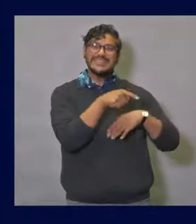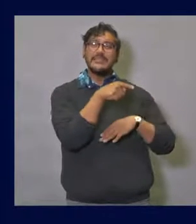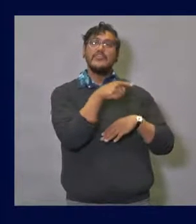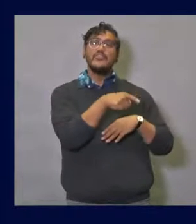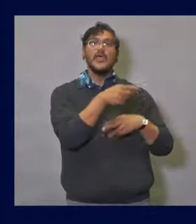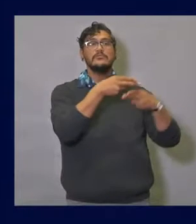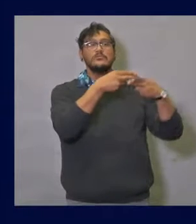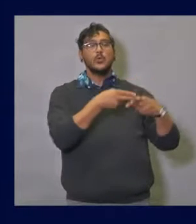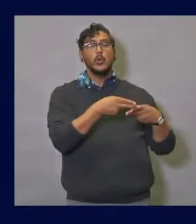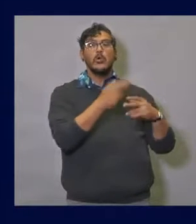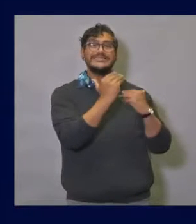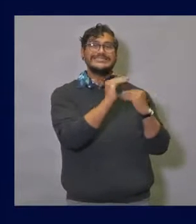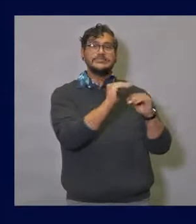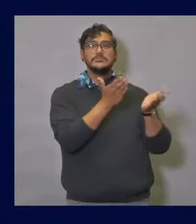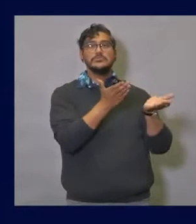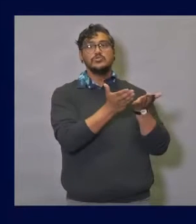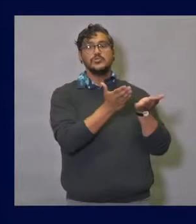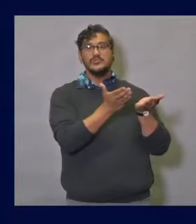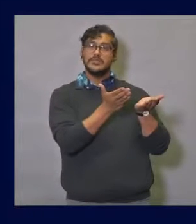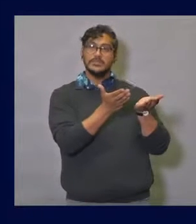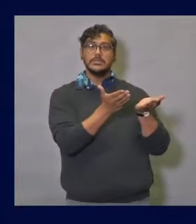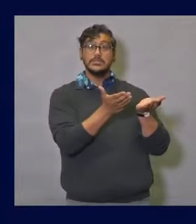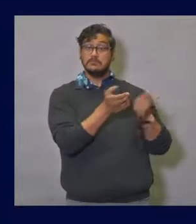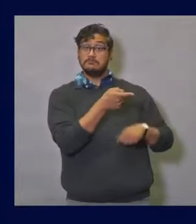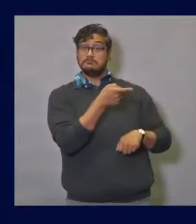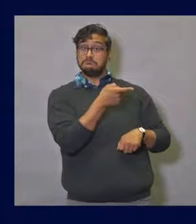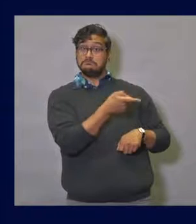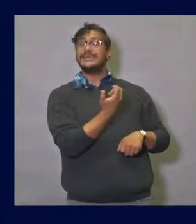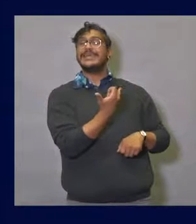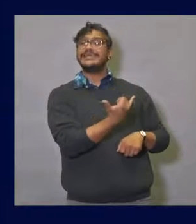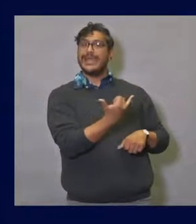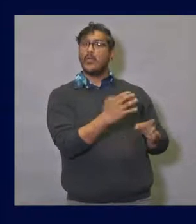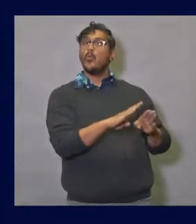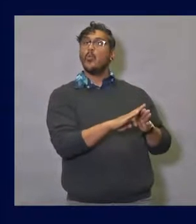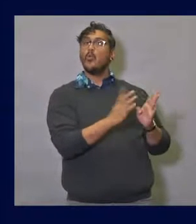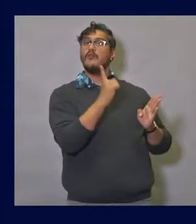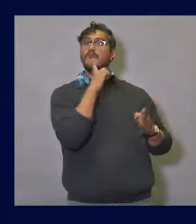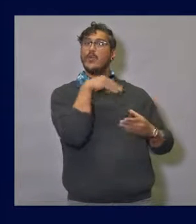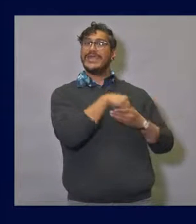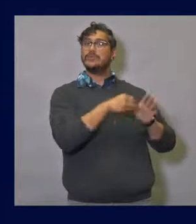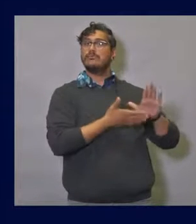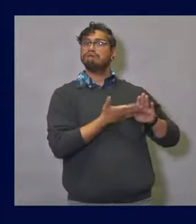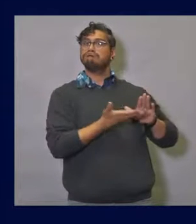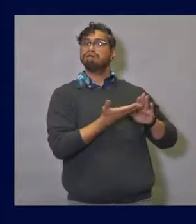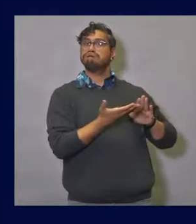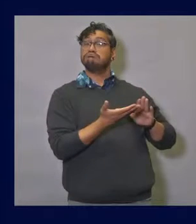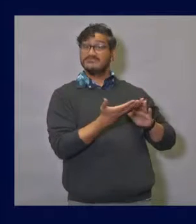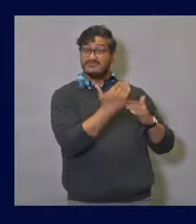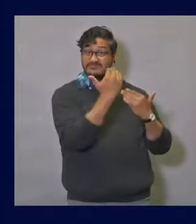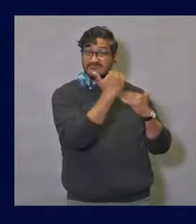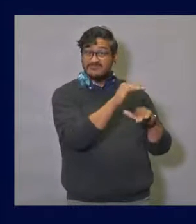THESE TYPES OF ESTABLISHMENTS HAVE BEEN CALLED LIMITED SERVICES BUSINESSES.